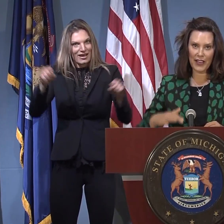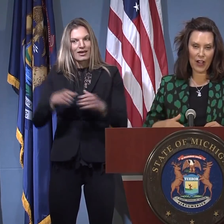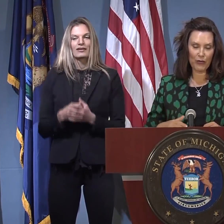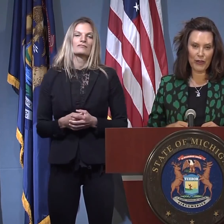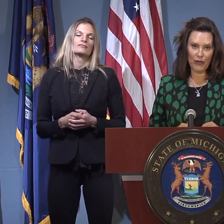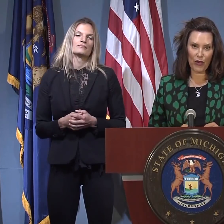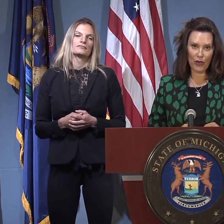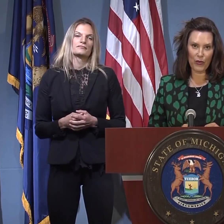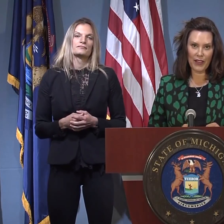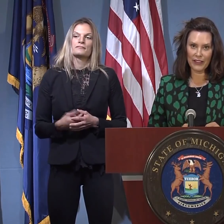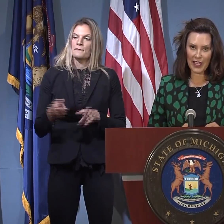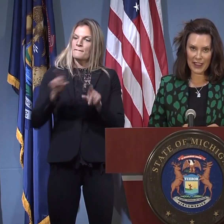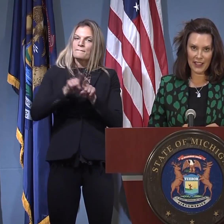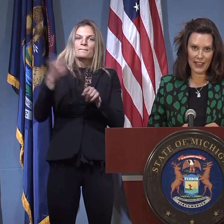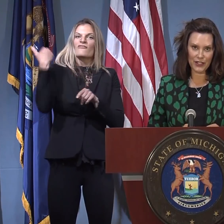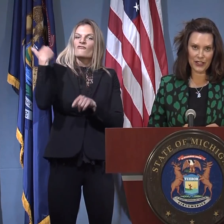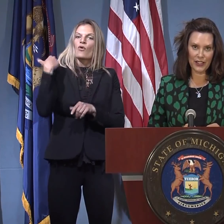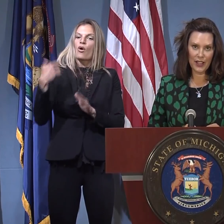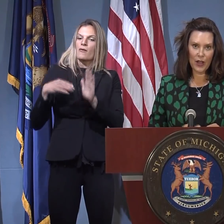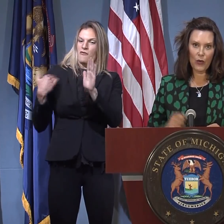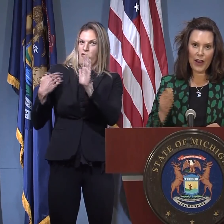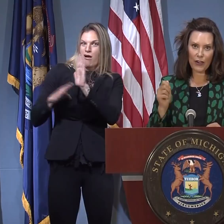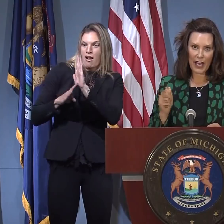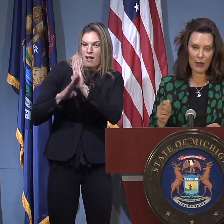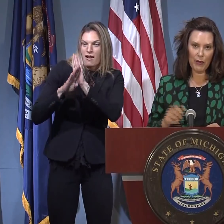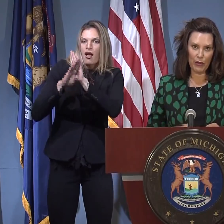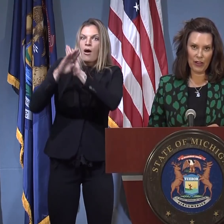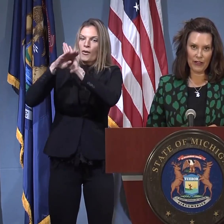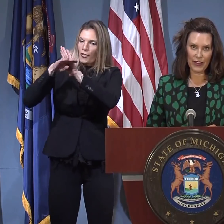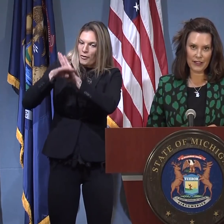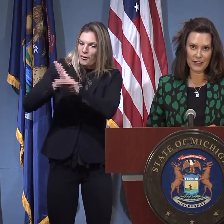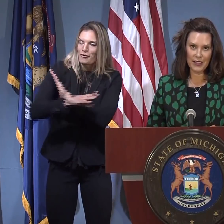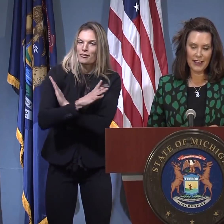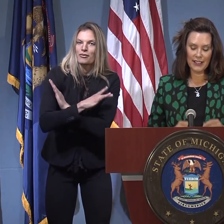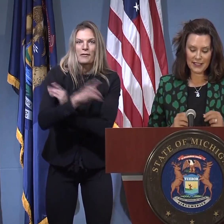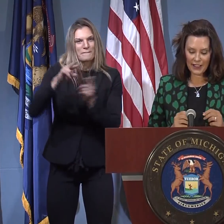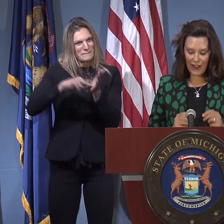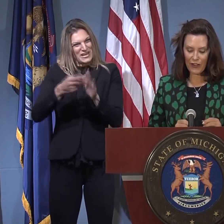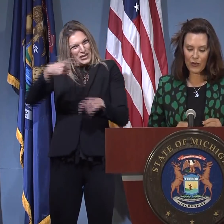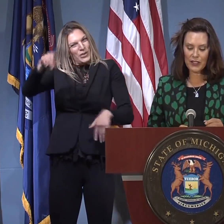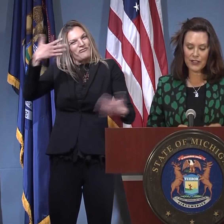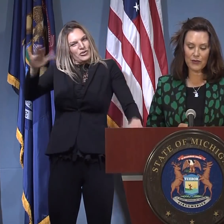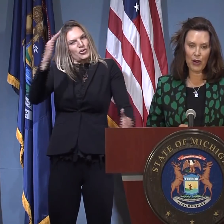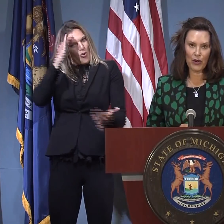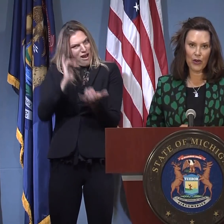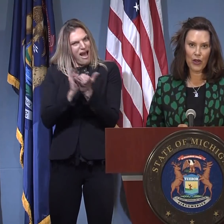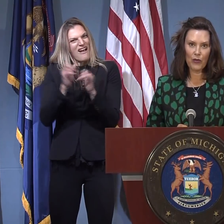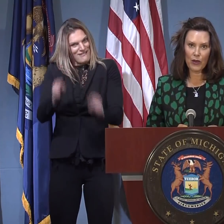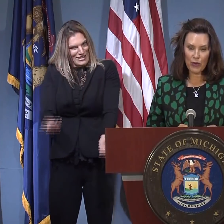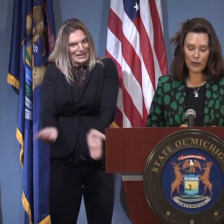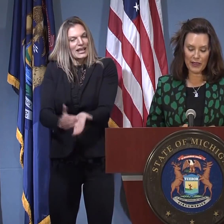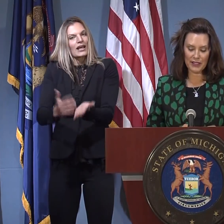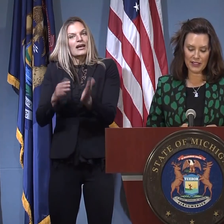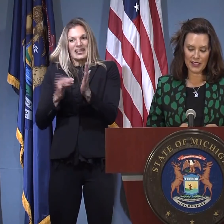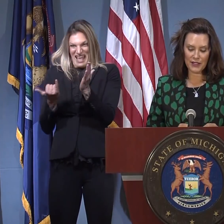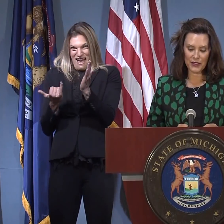BUT MICHIGANDERSS KNOW, HOW TO GET THINGS DONE. WE HAVE PUSHED THE RB DOWN BEFORE AND LEAD THE NATION.